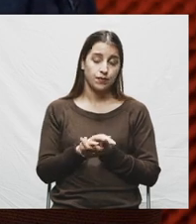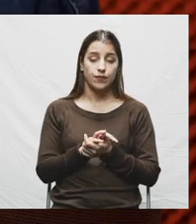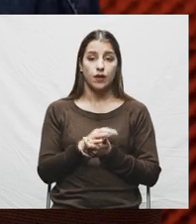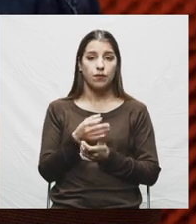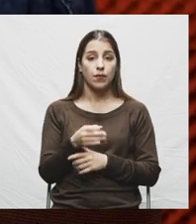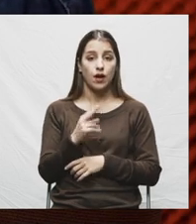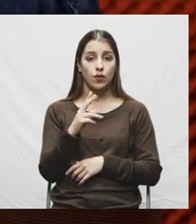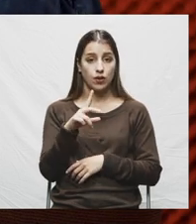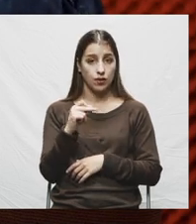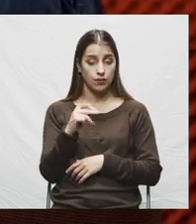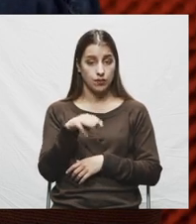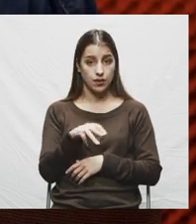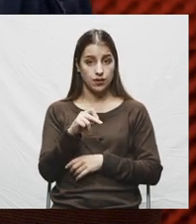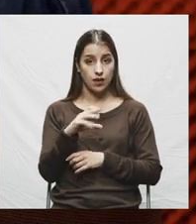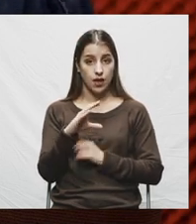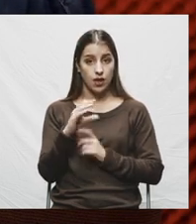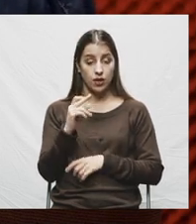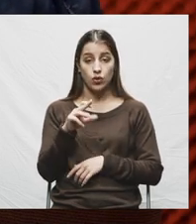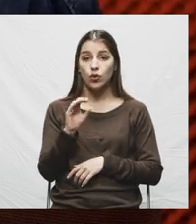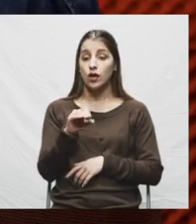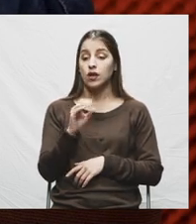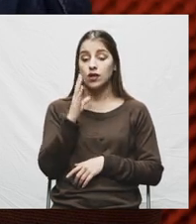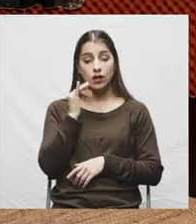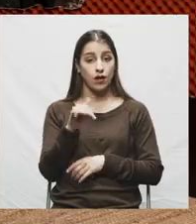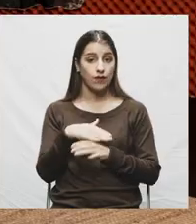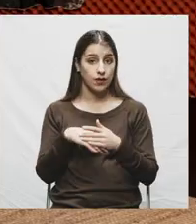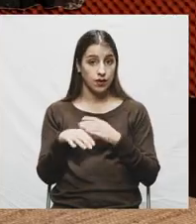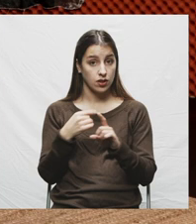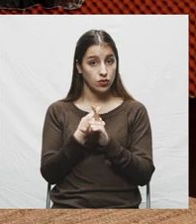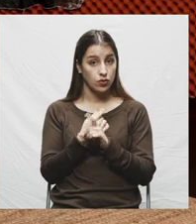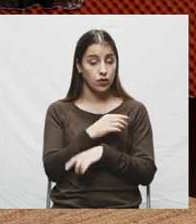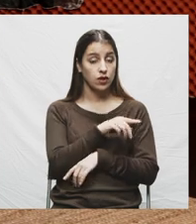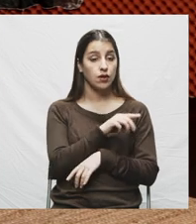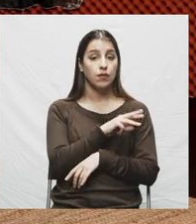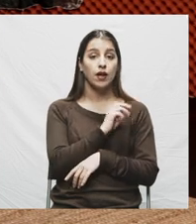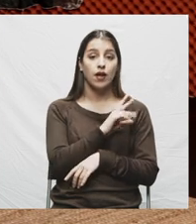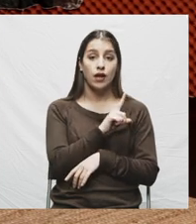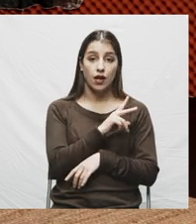And there was Paula Massano trying to do her things, there were some people from Gulbenkian, Margarida Bettencourt and João Natividade,